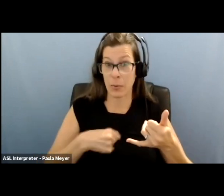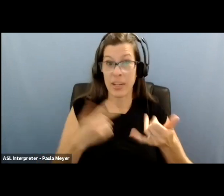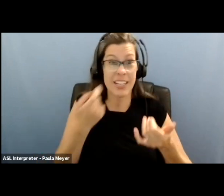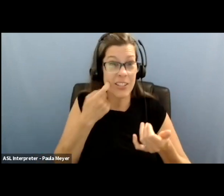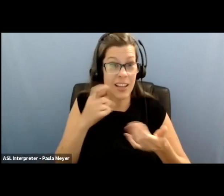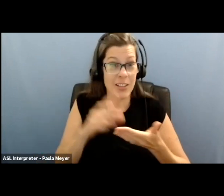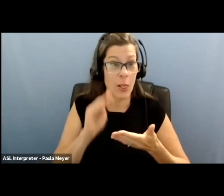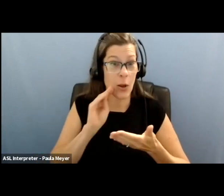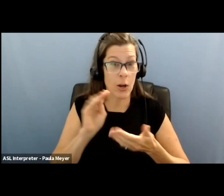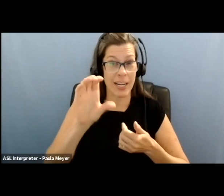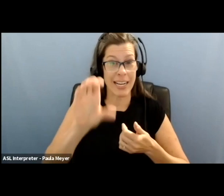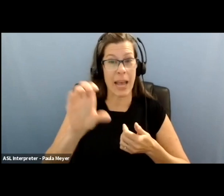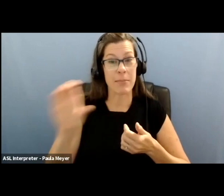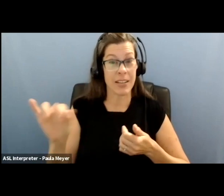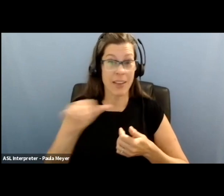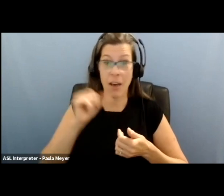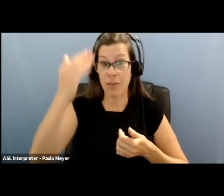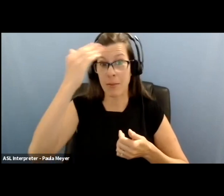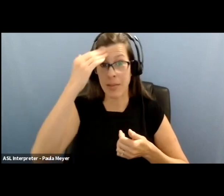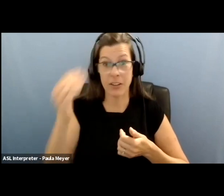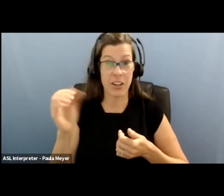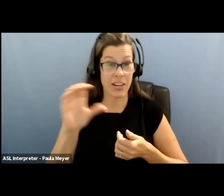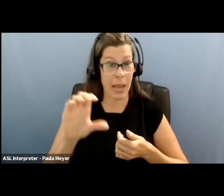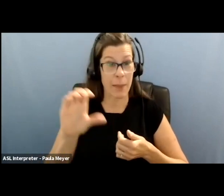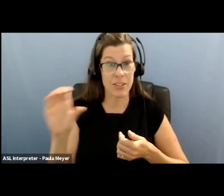and for those who are not familiar with captions and have worked